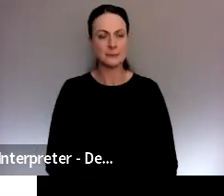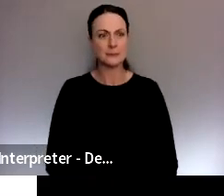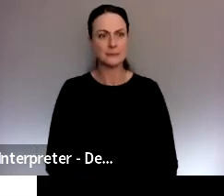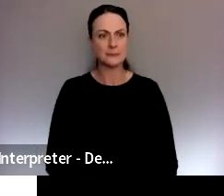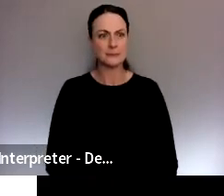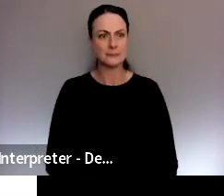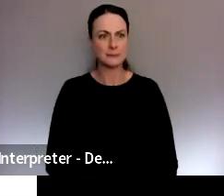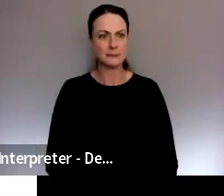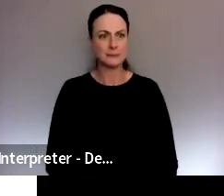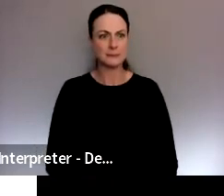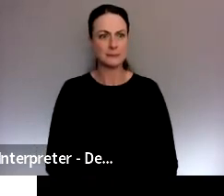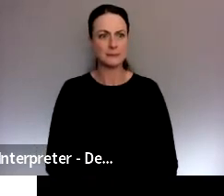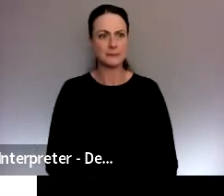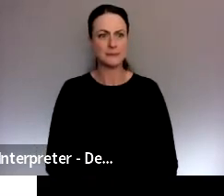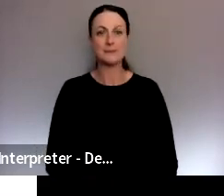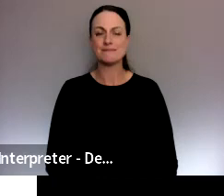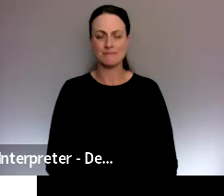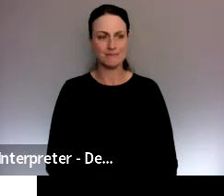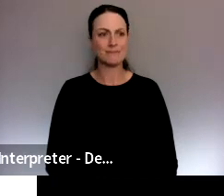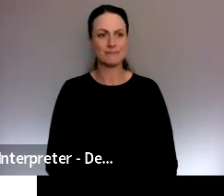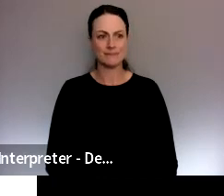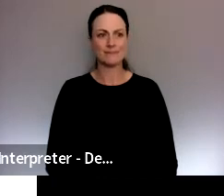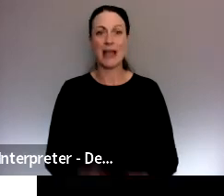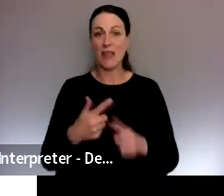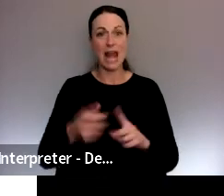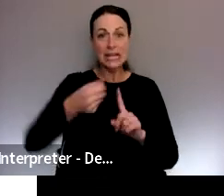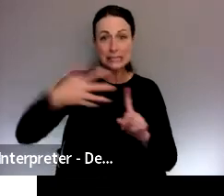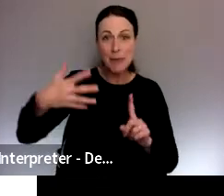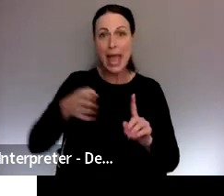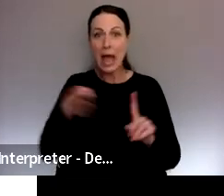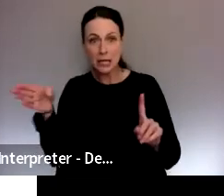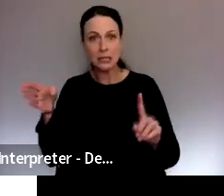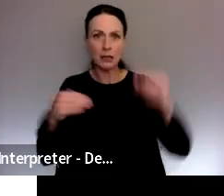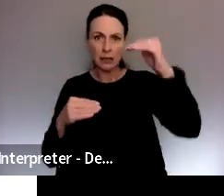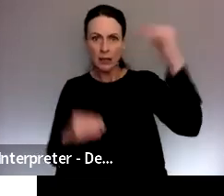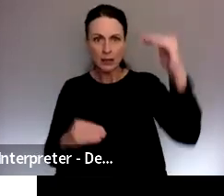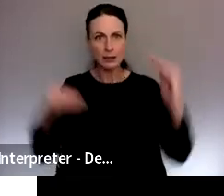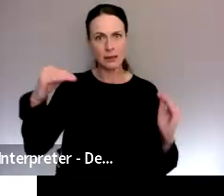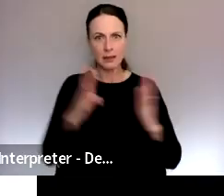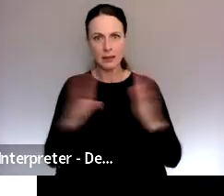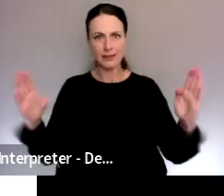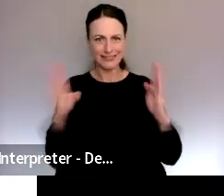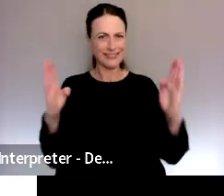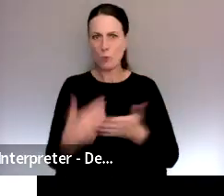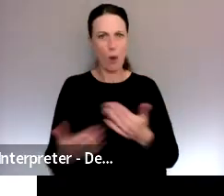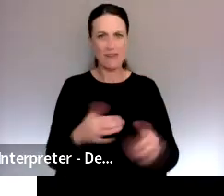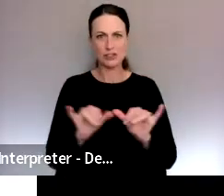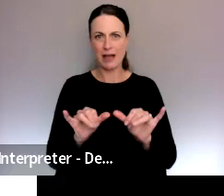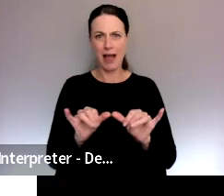and they can take that text box and expand it to whatever size they want,